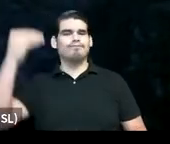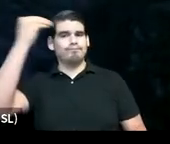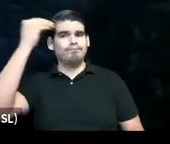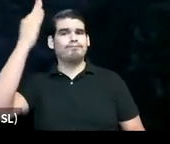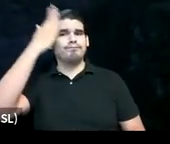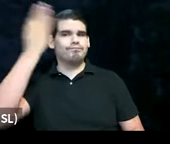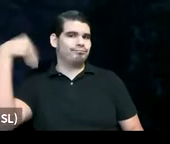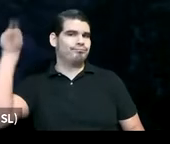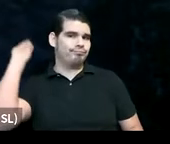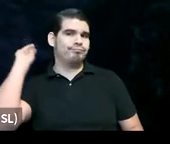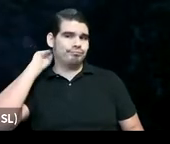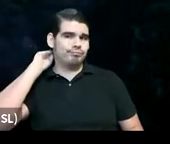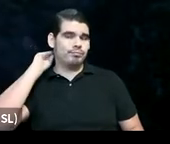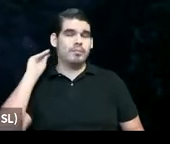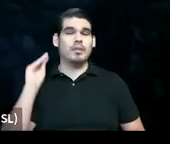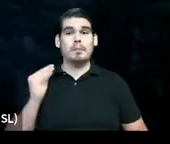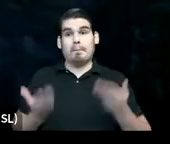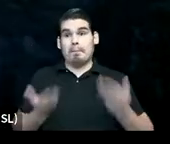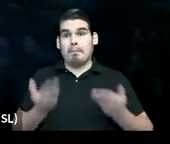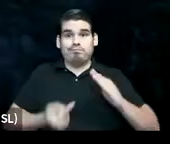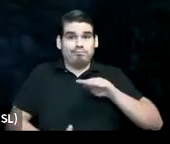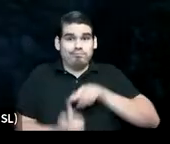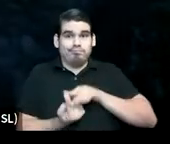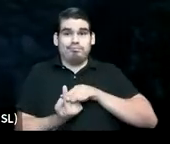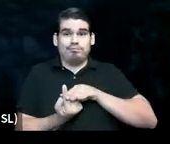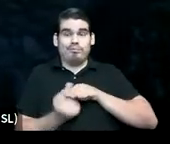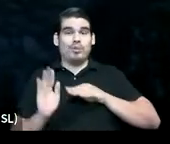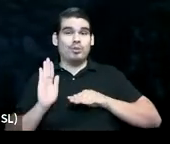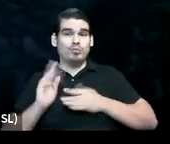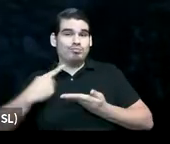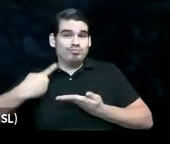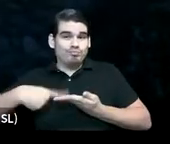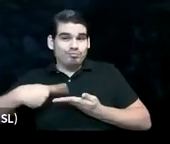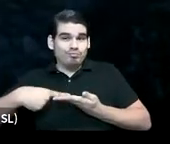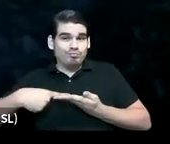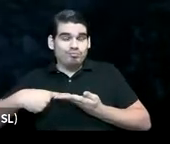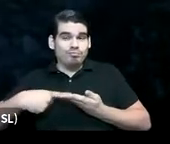All those are things that pertain to your topics. So great discussion. I hope those